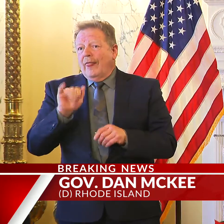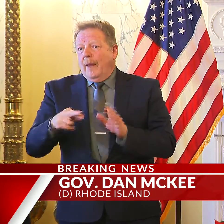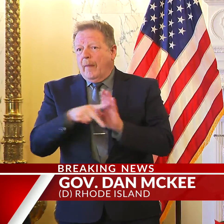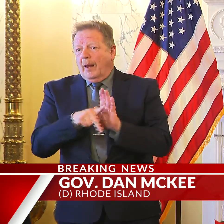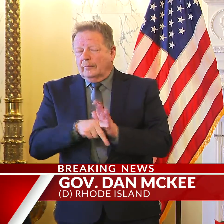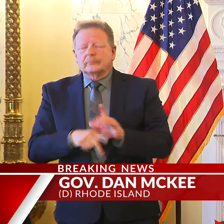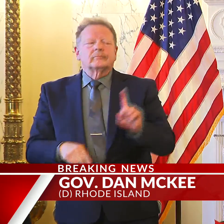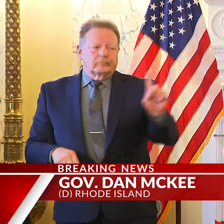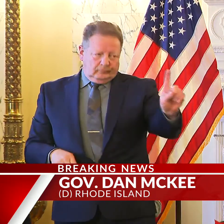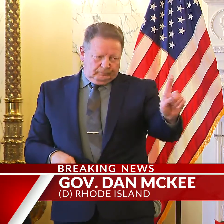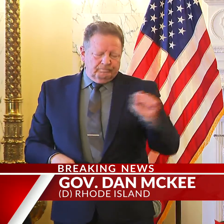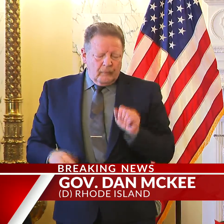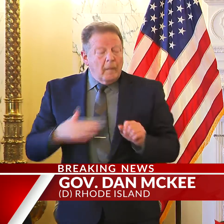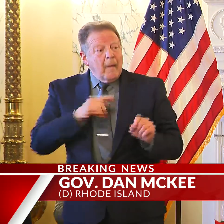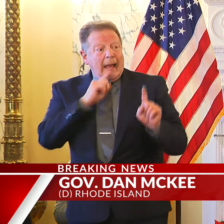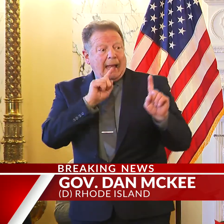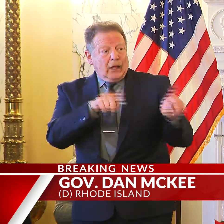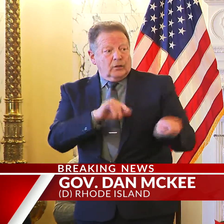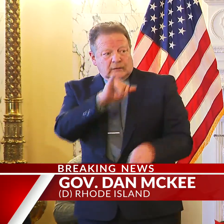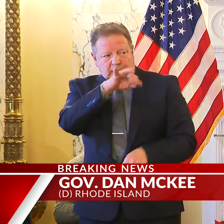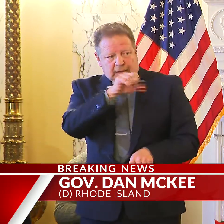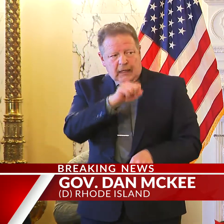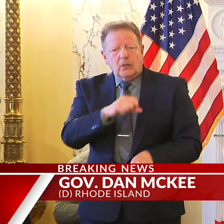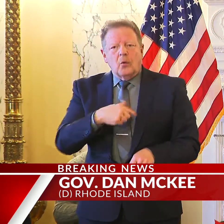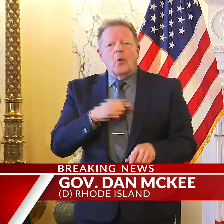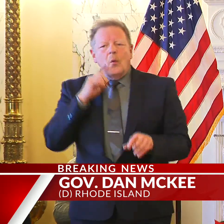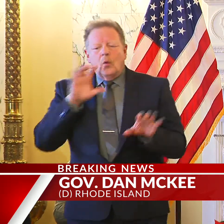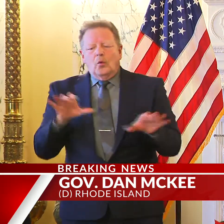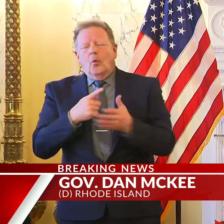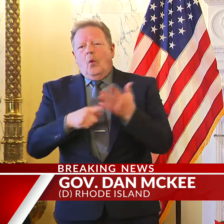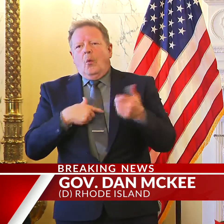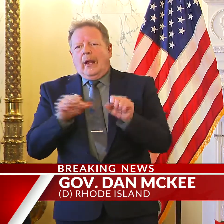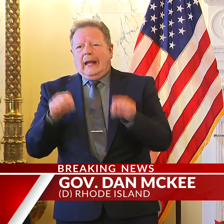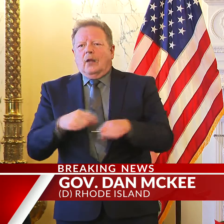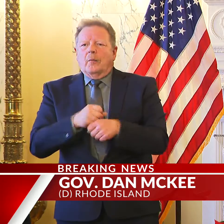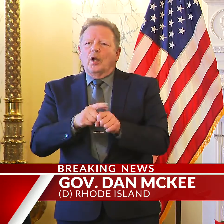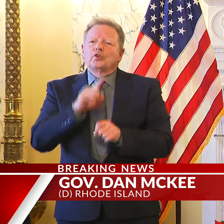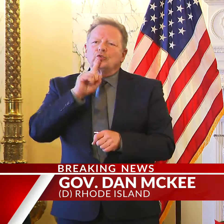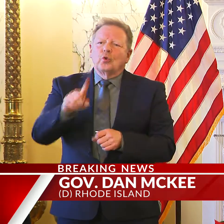CONSEQUENCES FOR BUSINESS IN RHODE ISLAND IF THEY DON'T